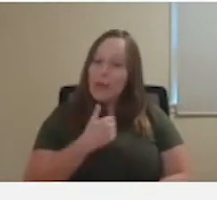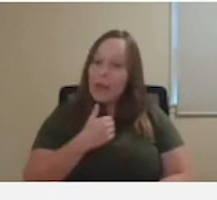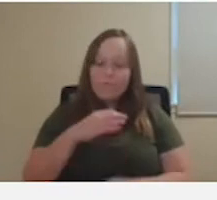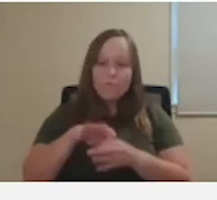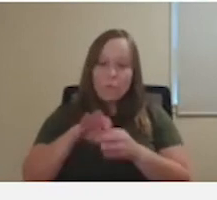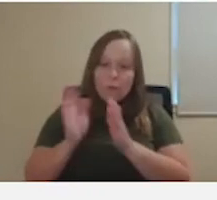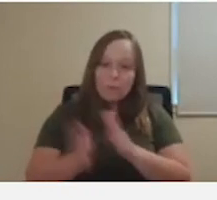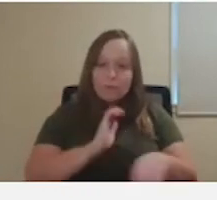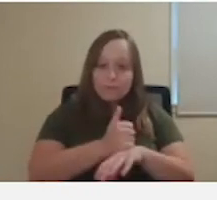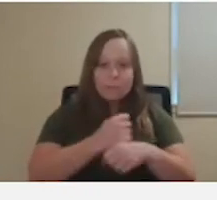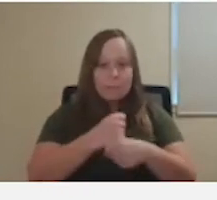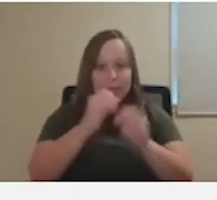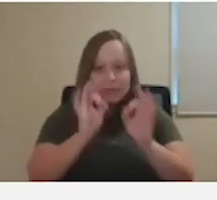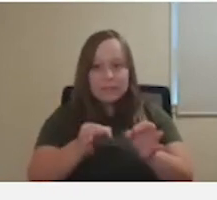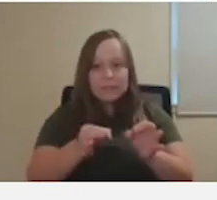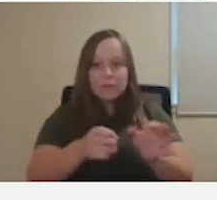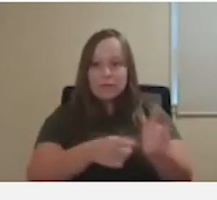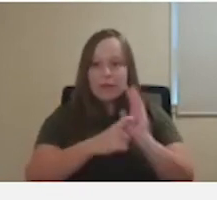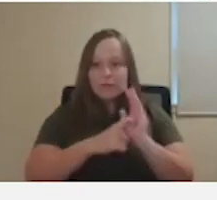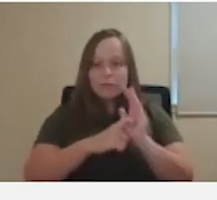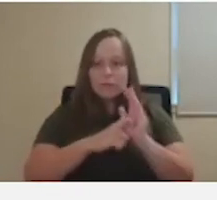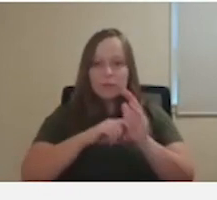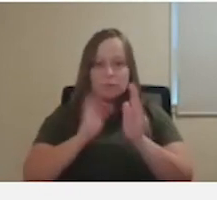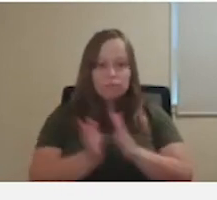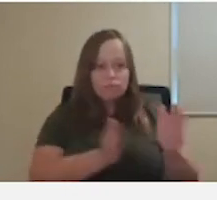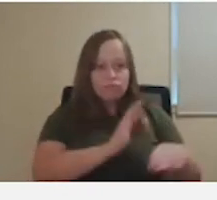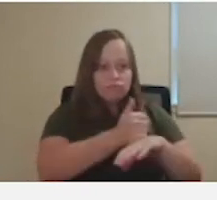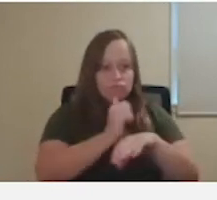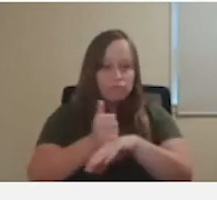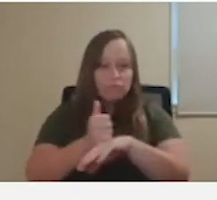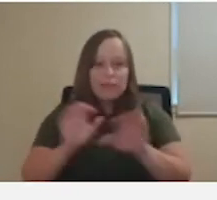Make a decision and necessary arrangements. Act now.